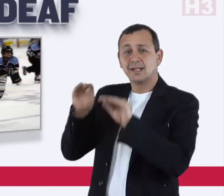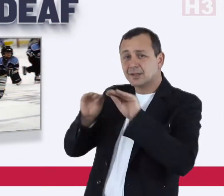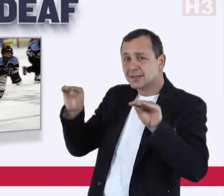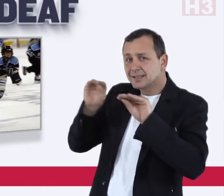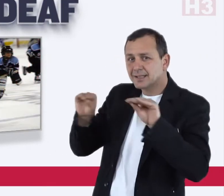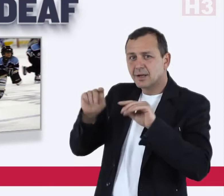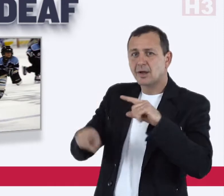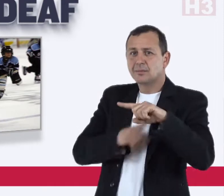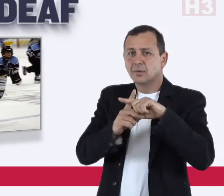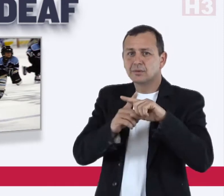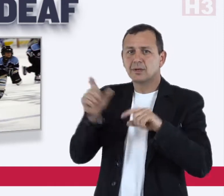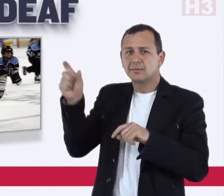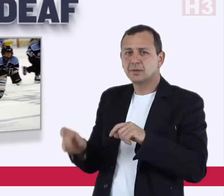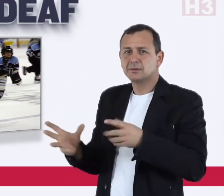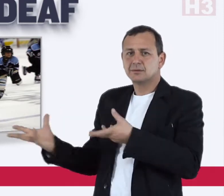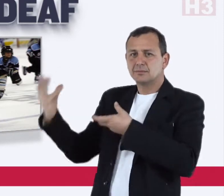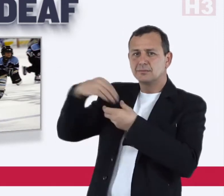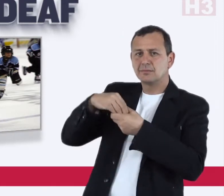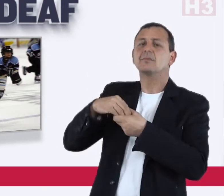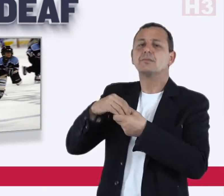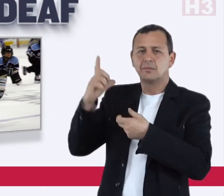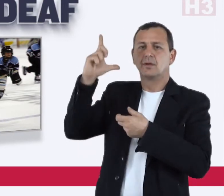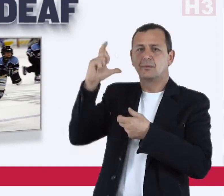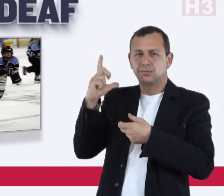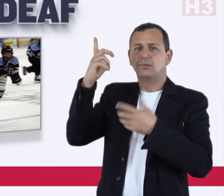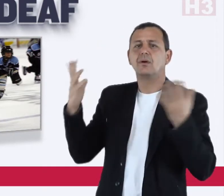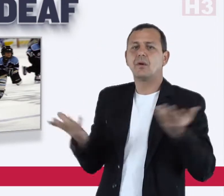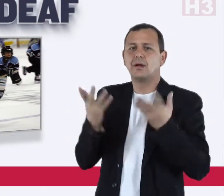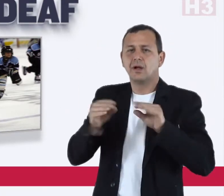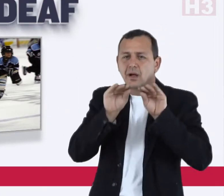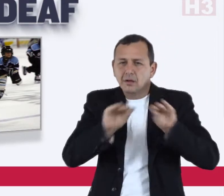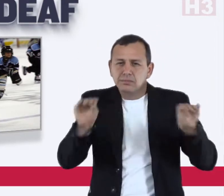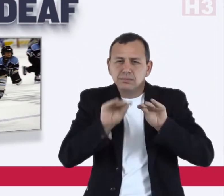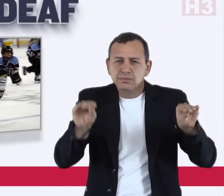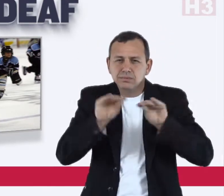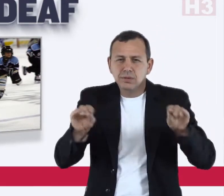Teachers and participants will start teaching it to